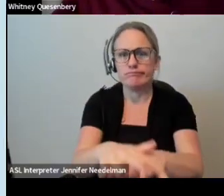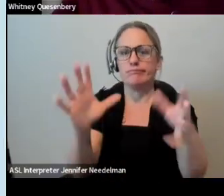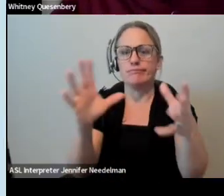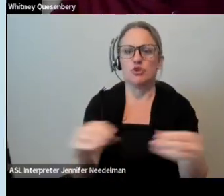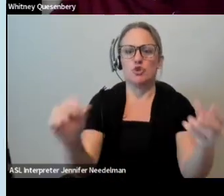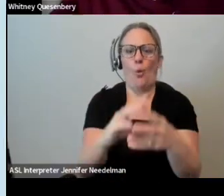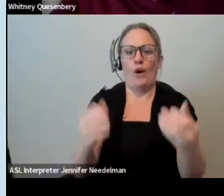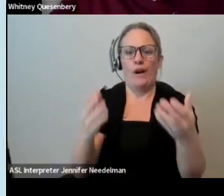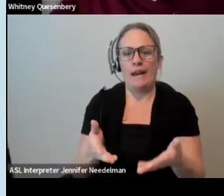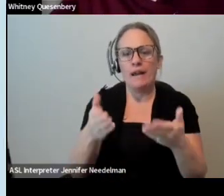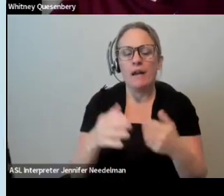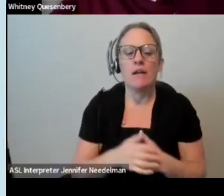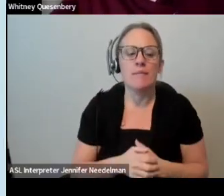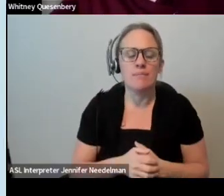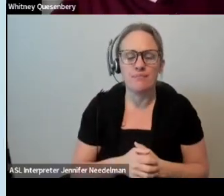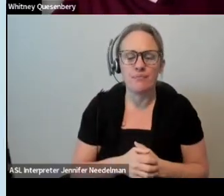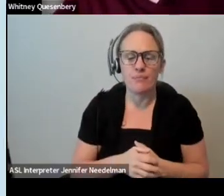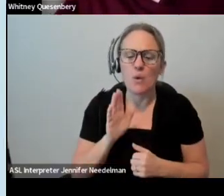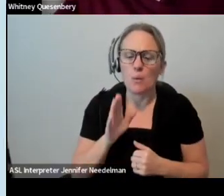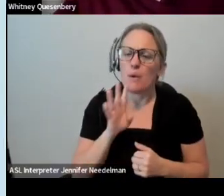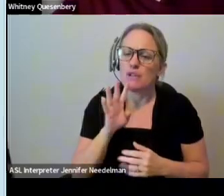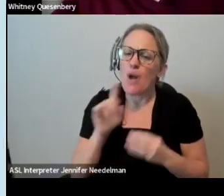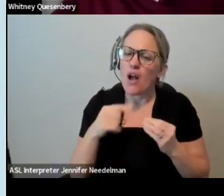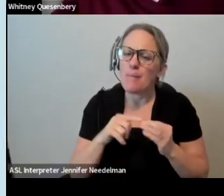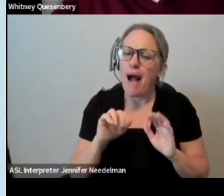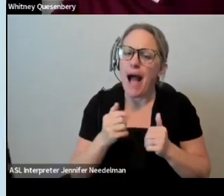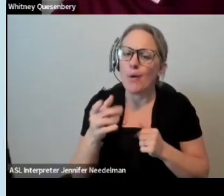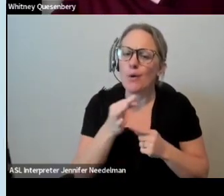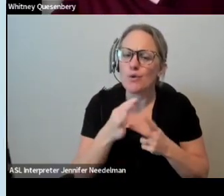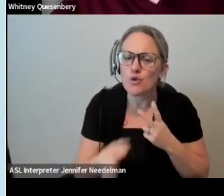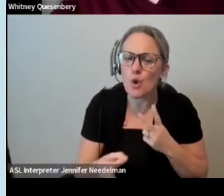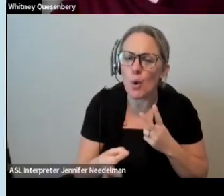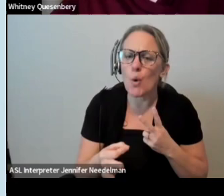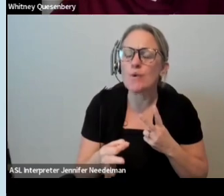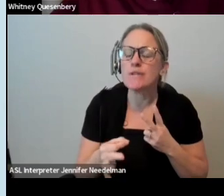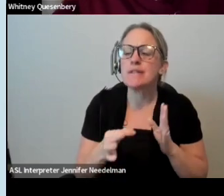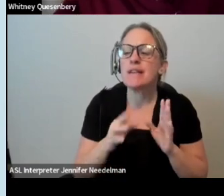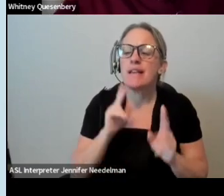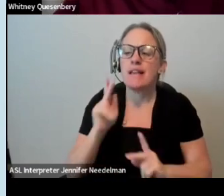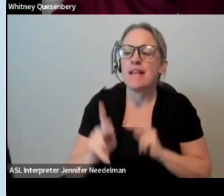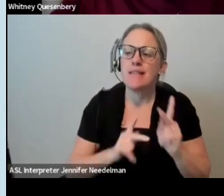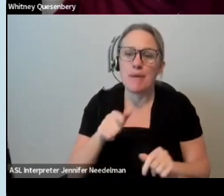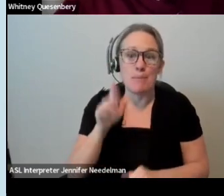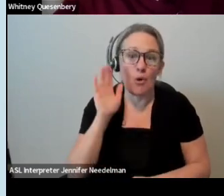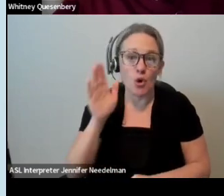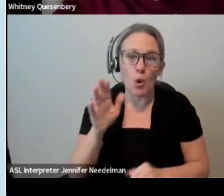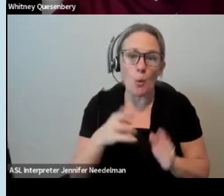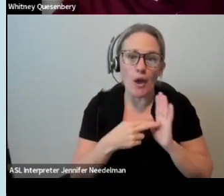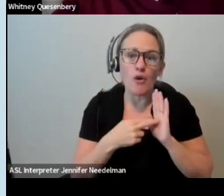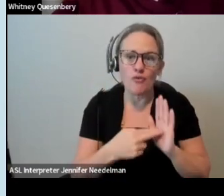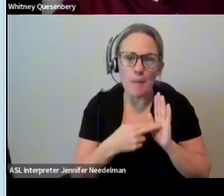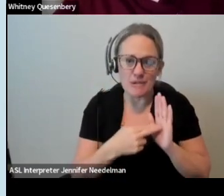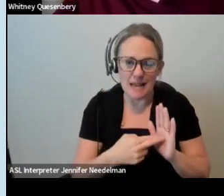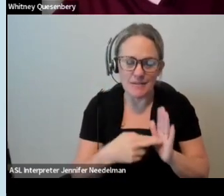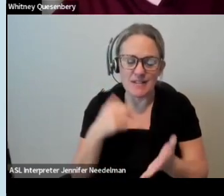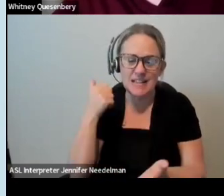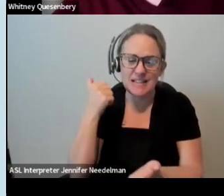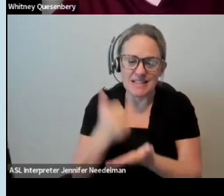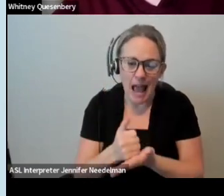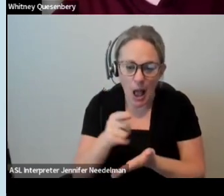When we get to the third part, we'll talk about how you choose the people you're going to represent to, to help you work on your product project.